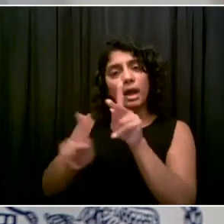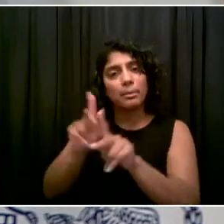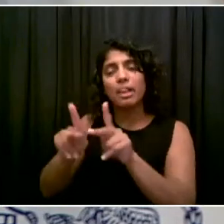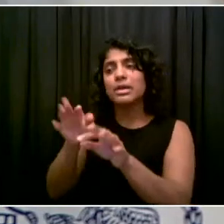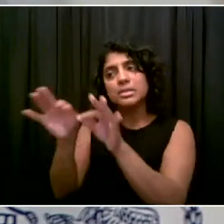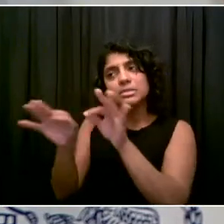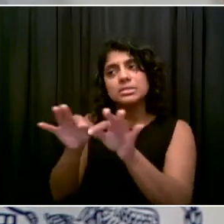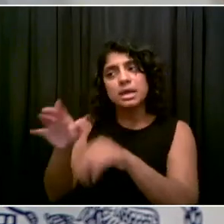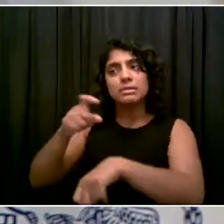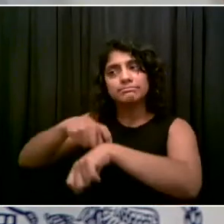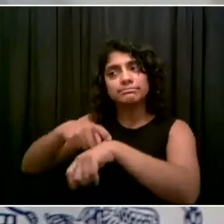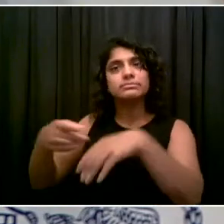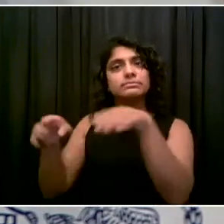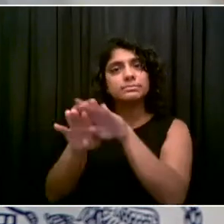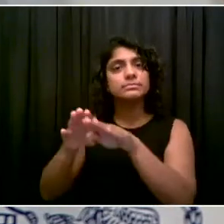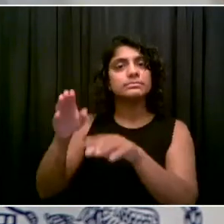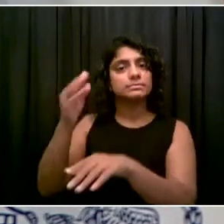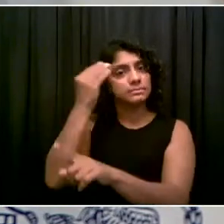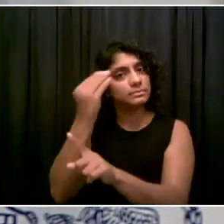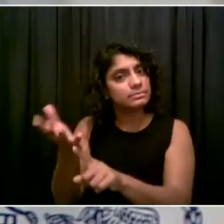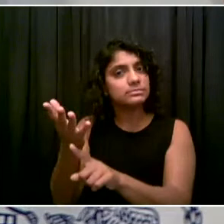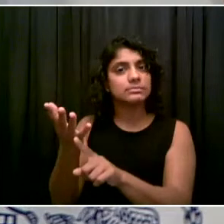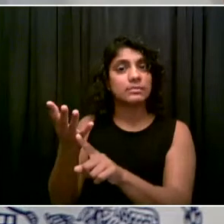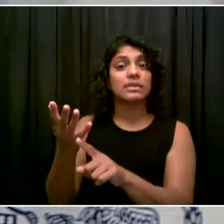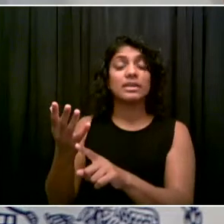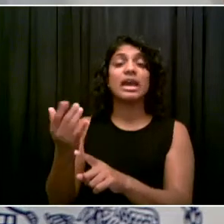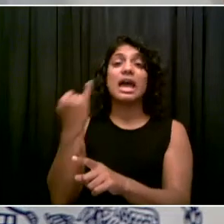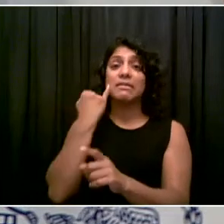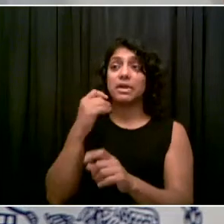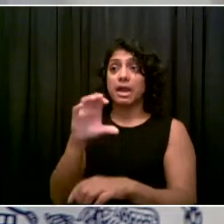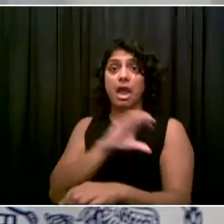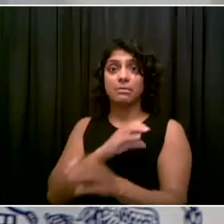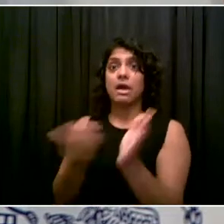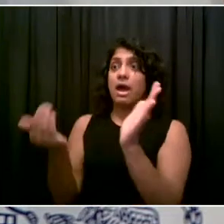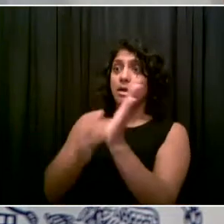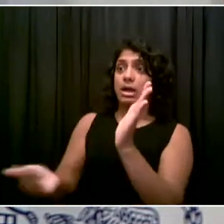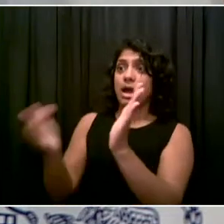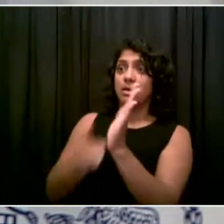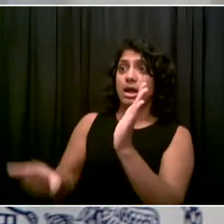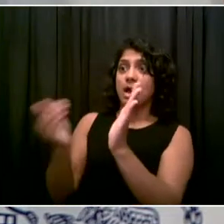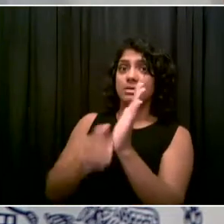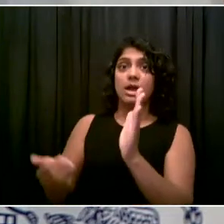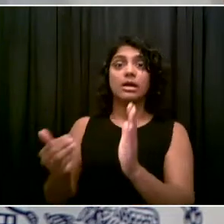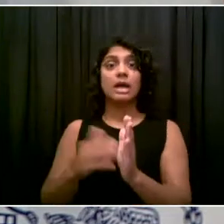WHAT THOSE BOUNDARIES ARE AND IF AFTER GETTING REPEATED